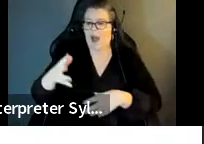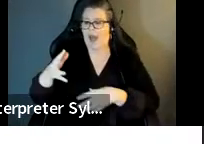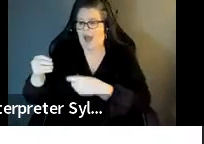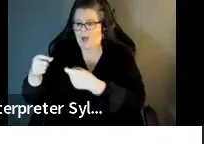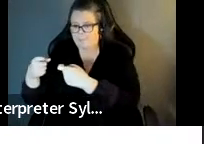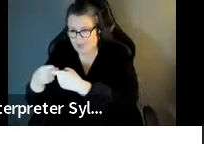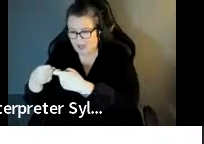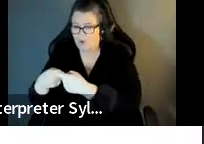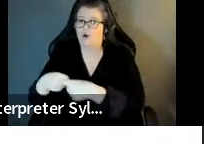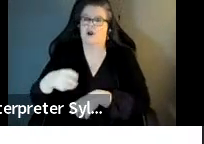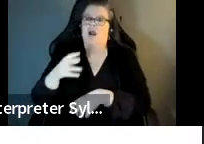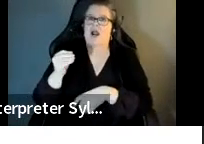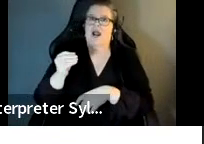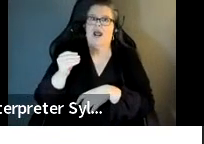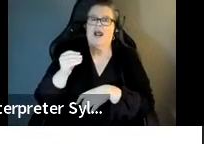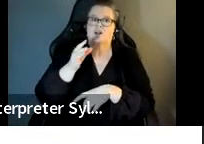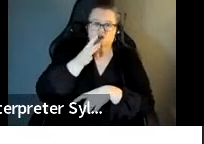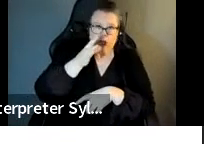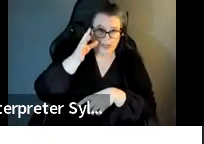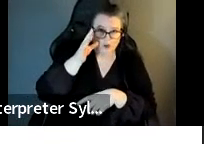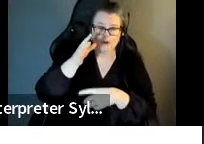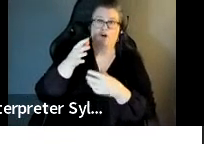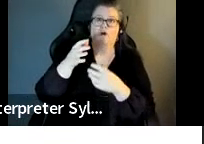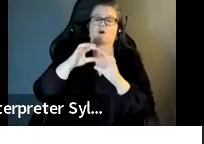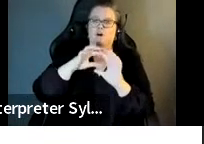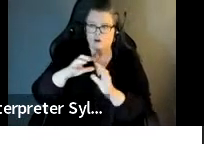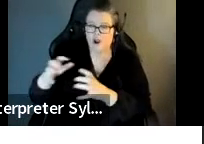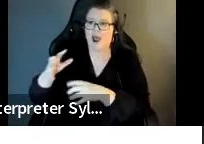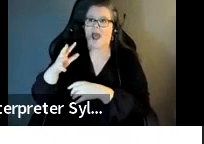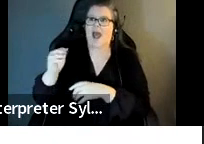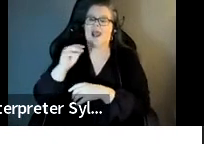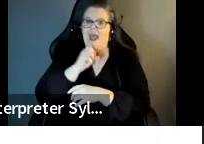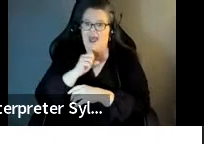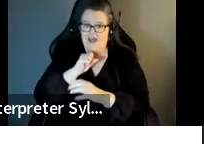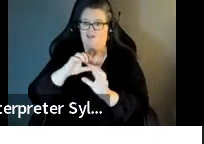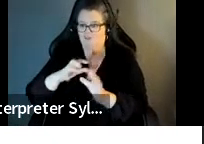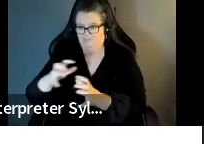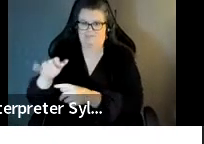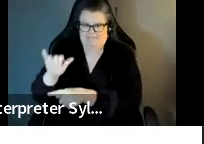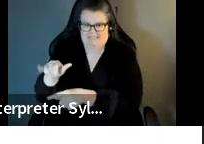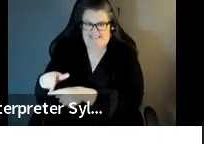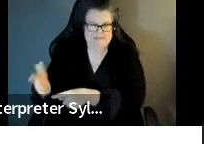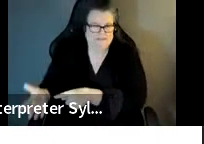The table on the right shows percentages from our IDeA Center study sample.